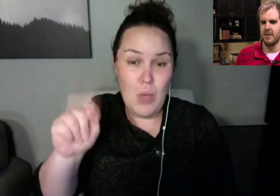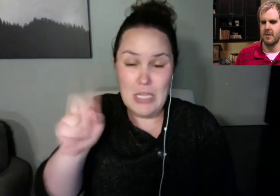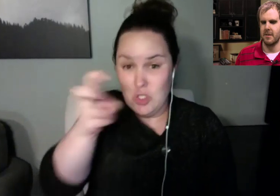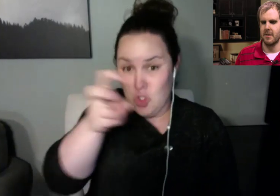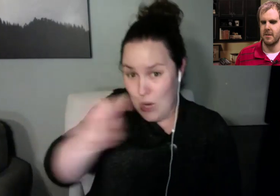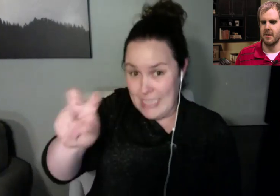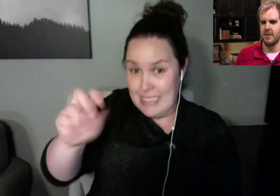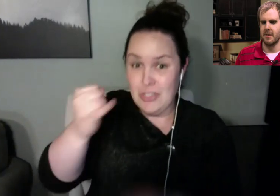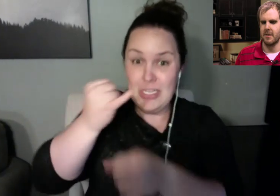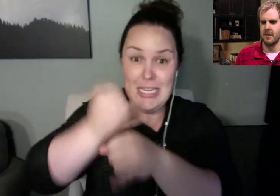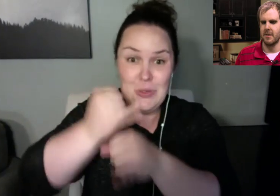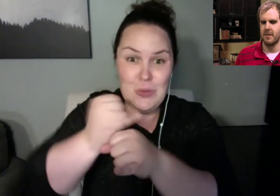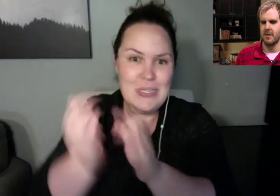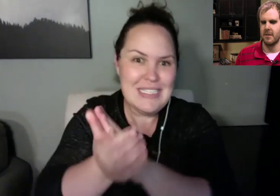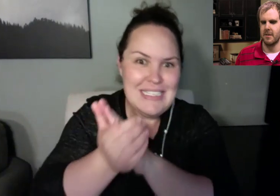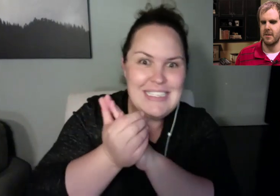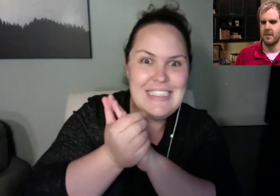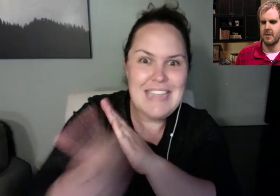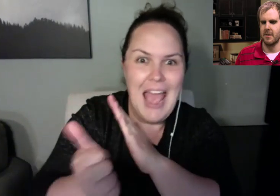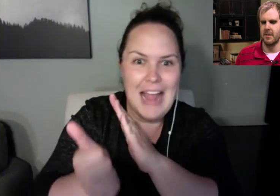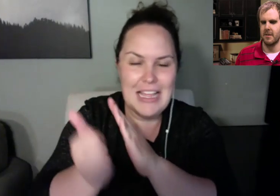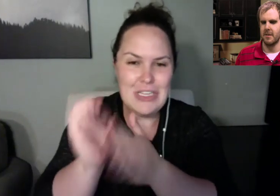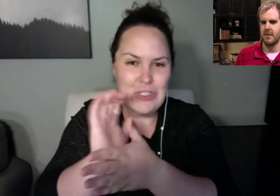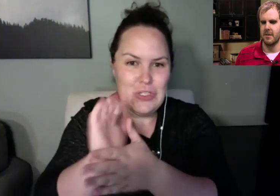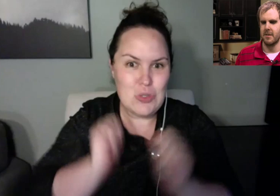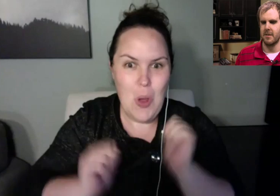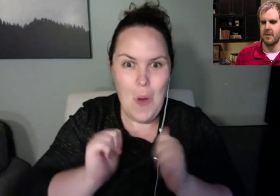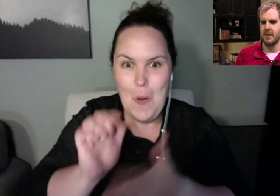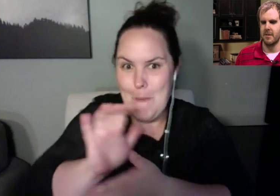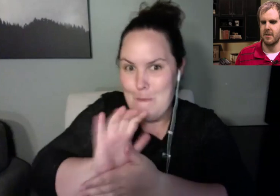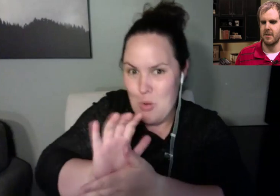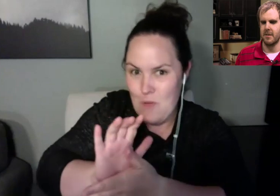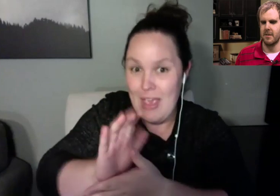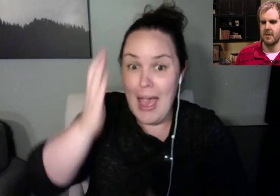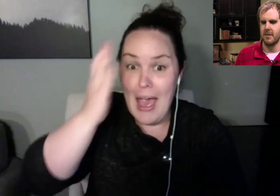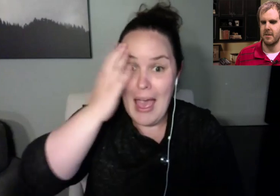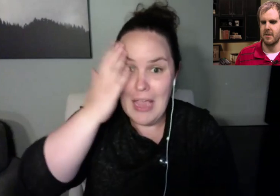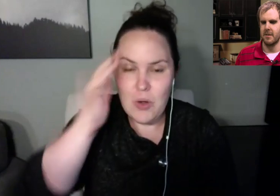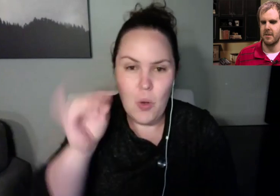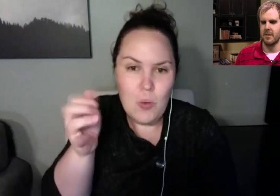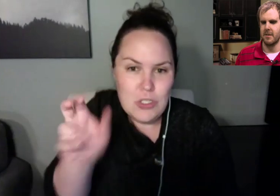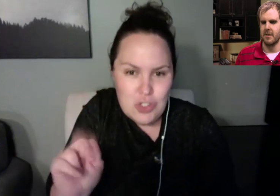Talent Show movie. I know Jen has put in a lot of hard work on